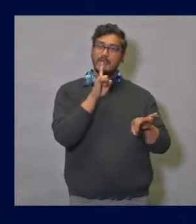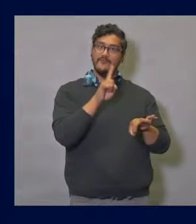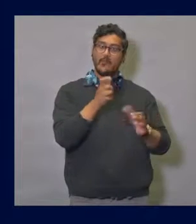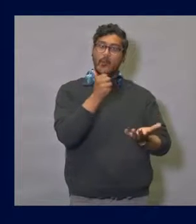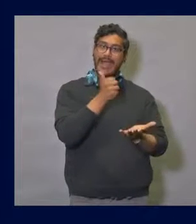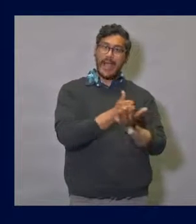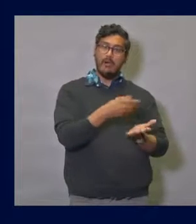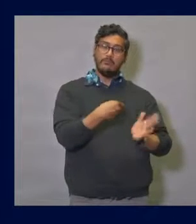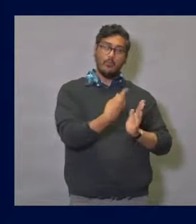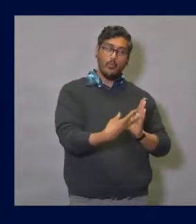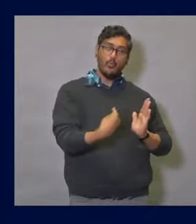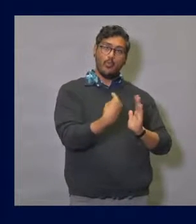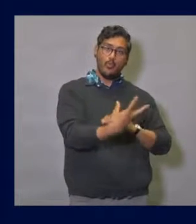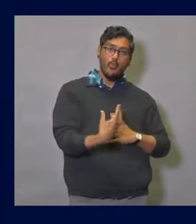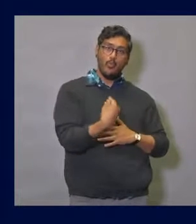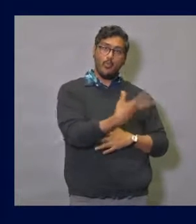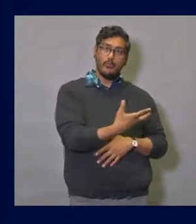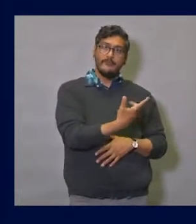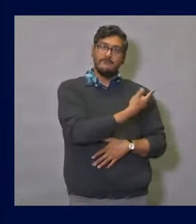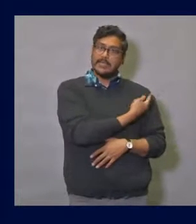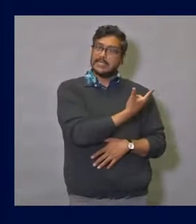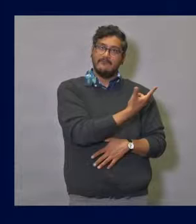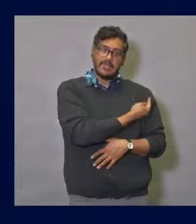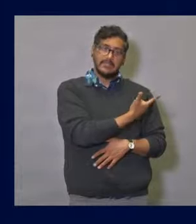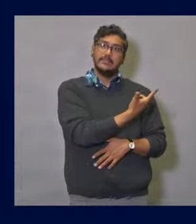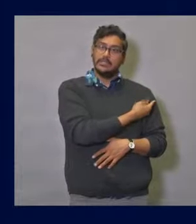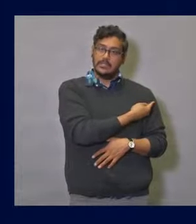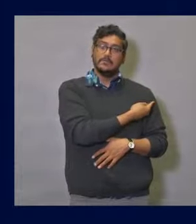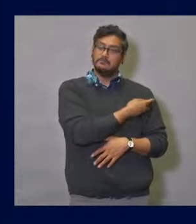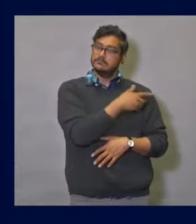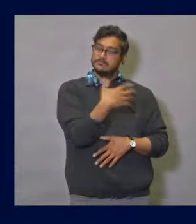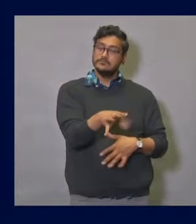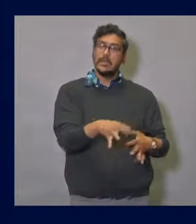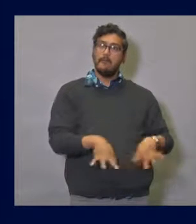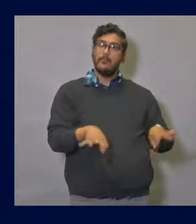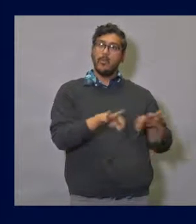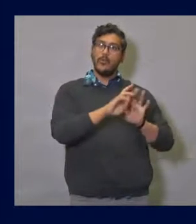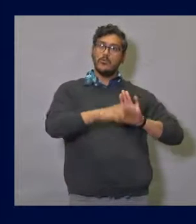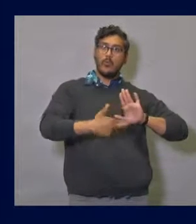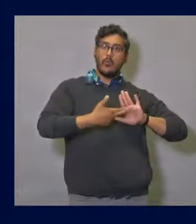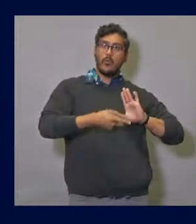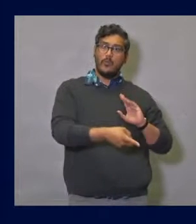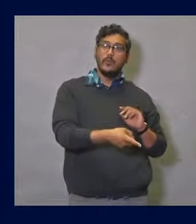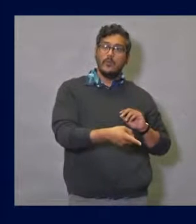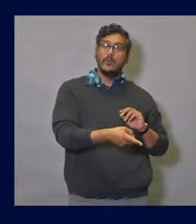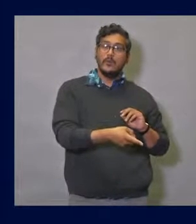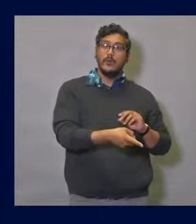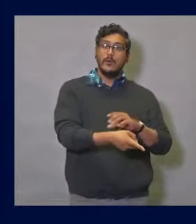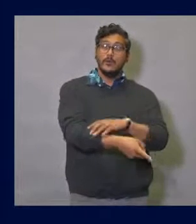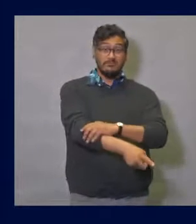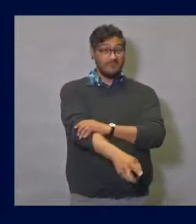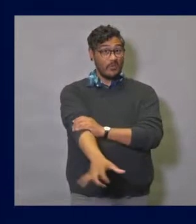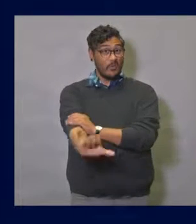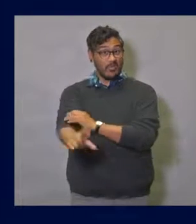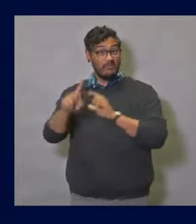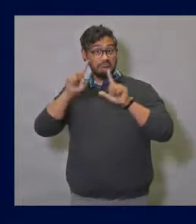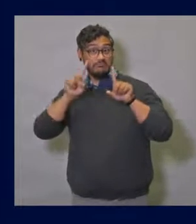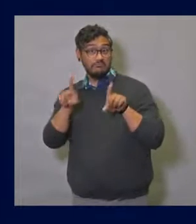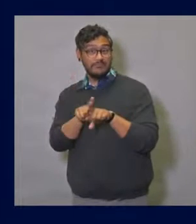LOS DEPARTAMENTOS DE SALUD CACAL NTNTIÚAN DESEMPEÑANDO UN